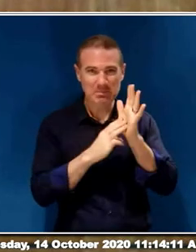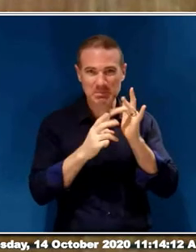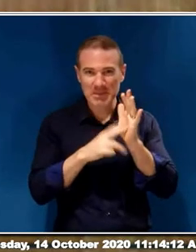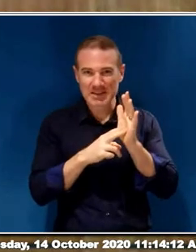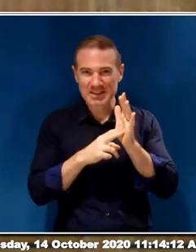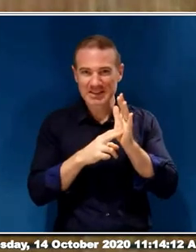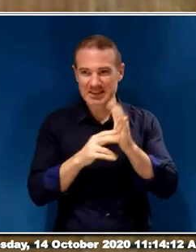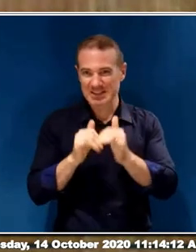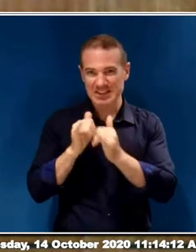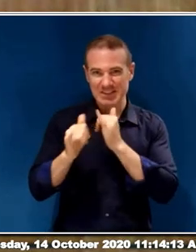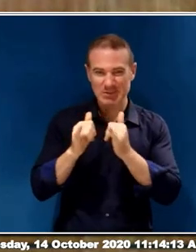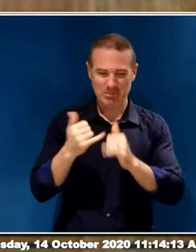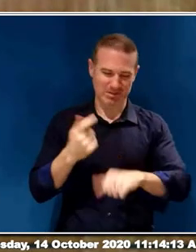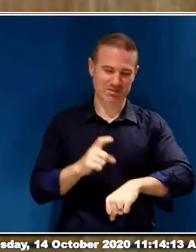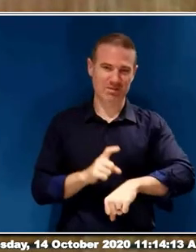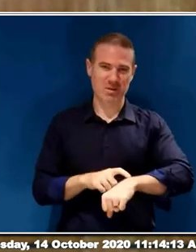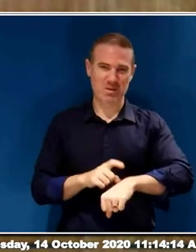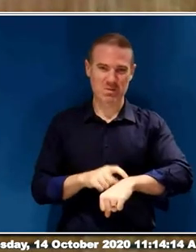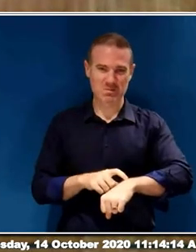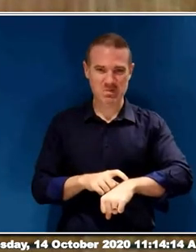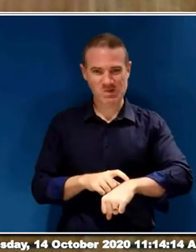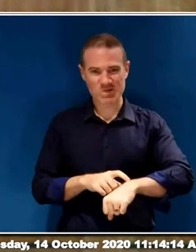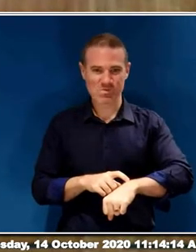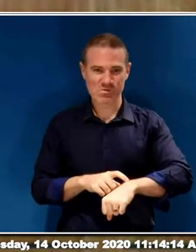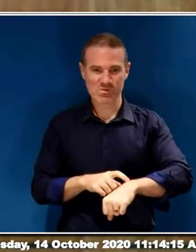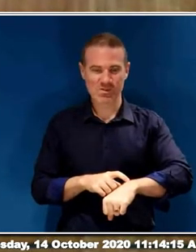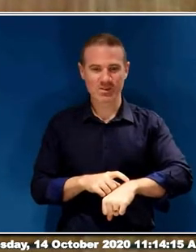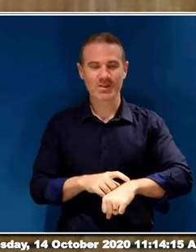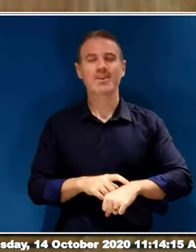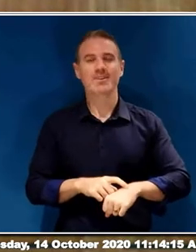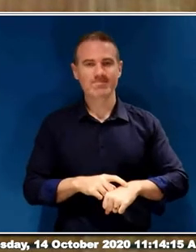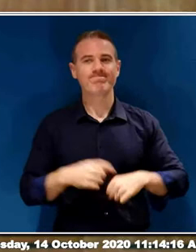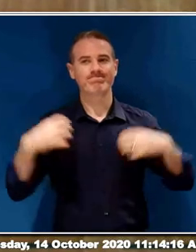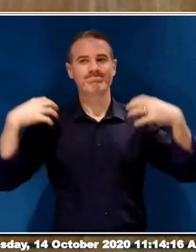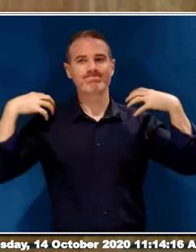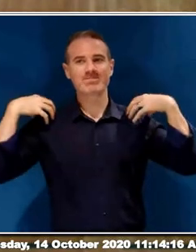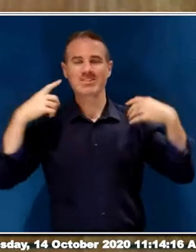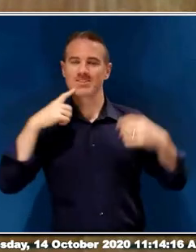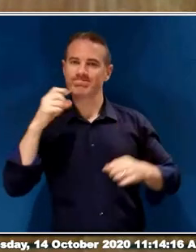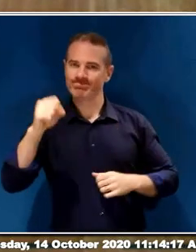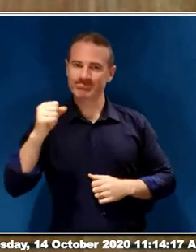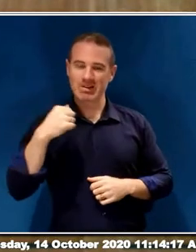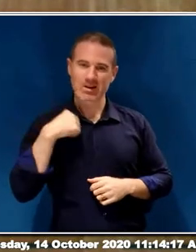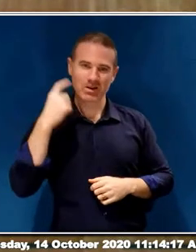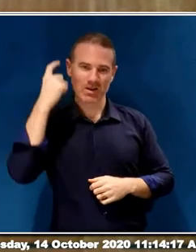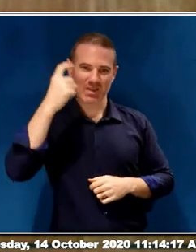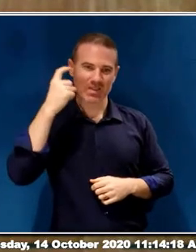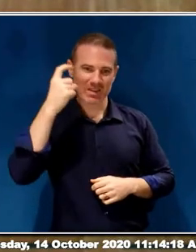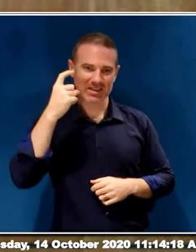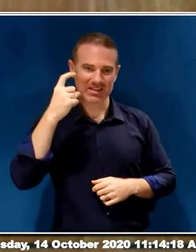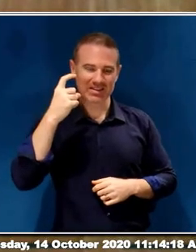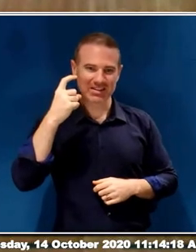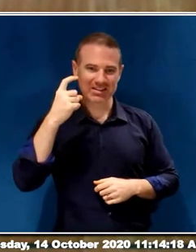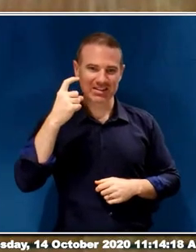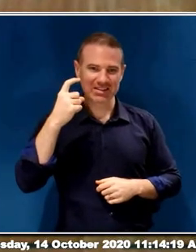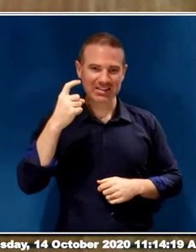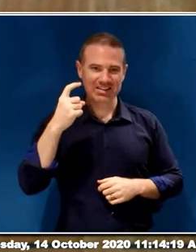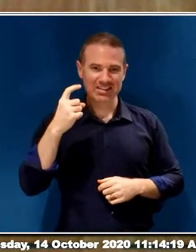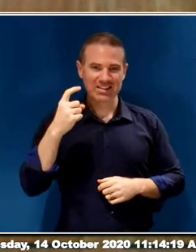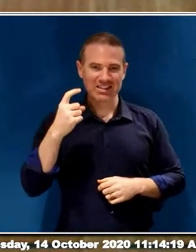Yes, Mr Fraser. I was just thinking that you are experiencing the form of inaccuracy